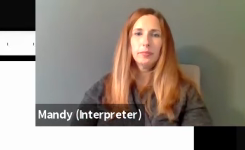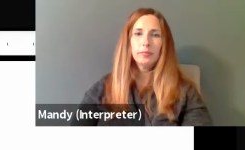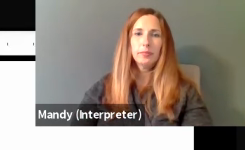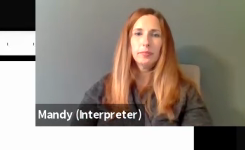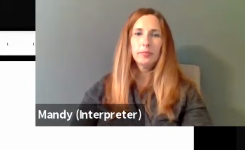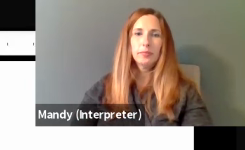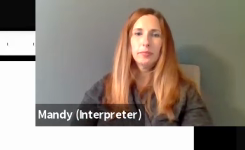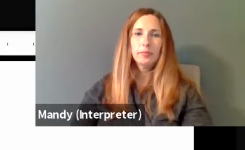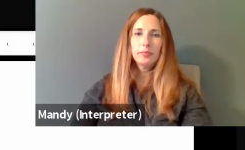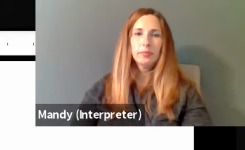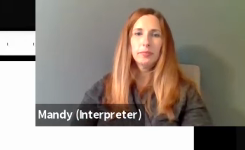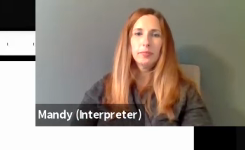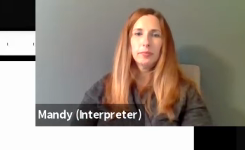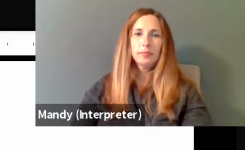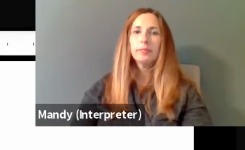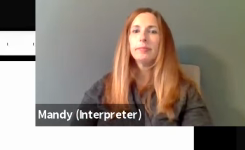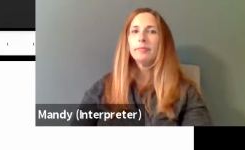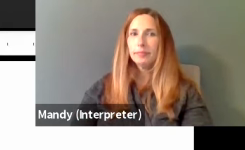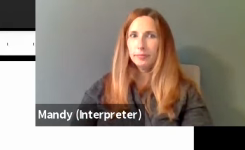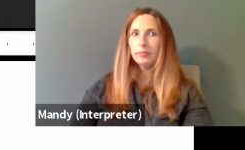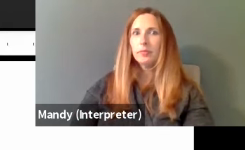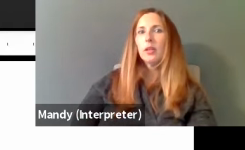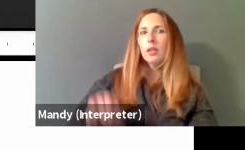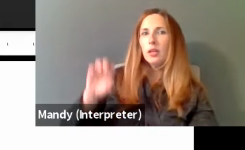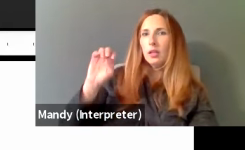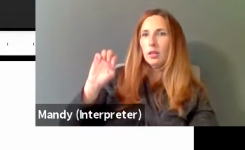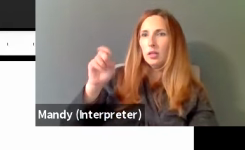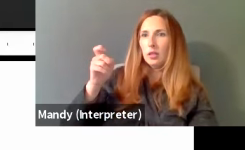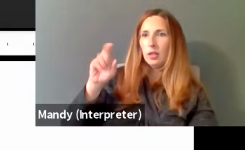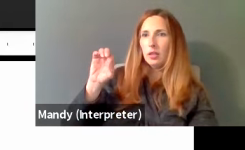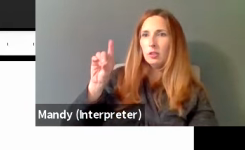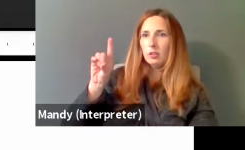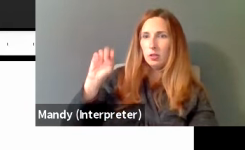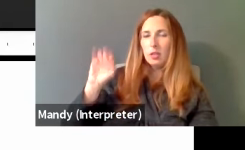You'll see Exodus point. It has a four, has four parts to the demographics.